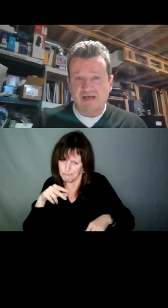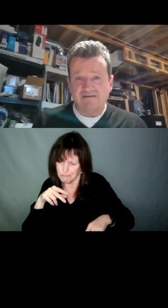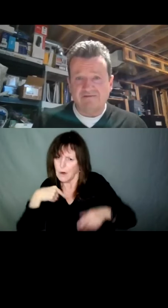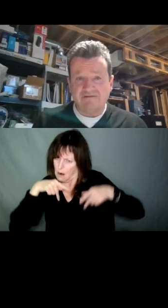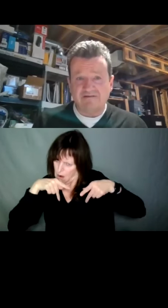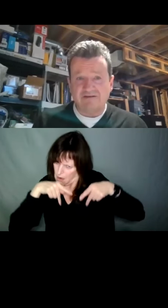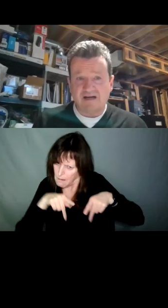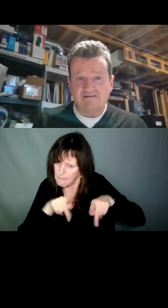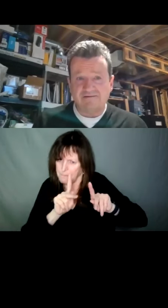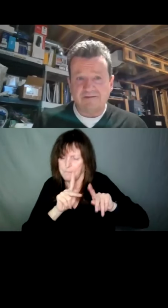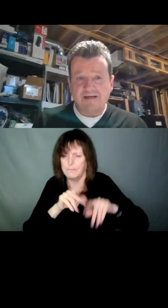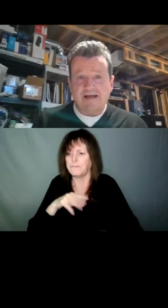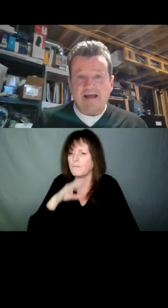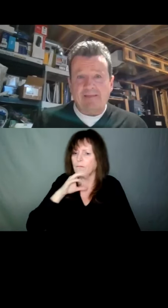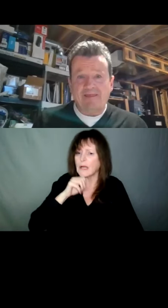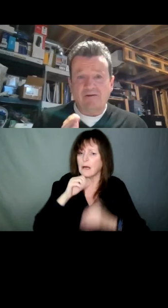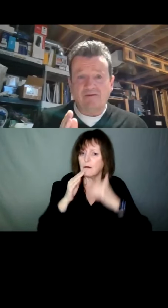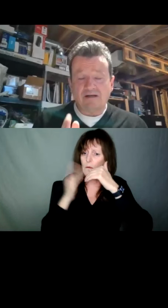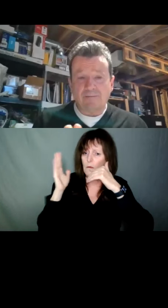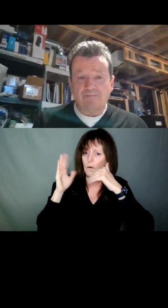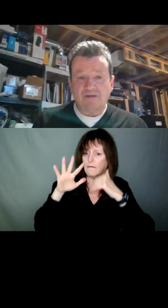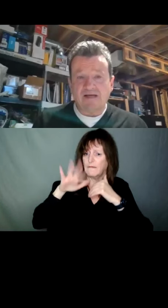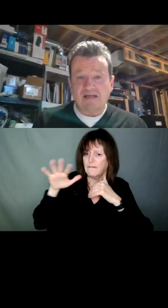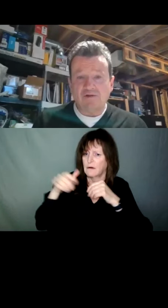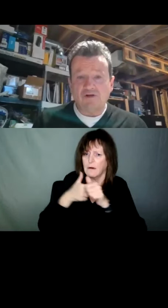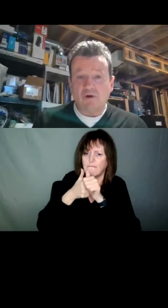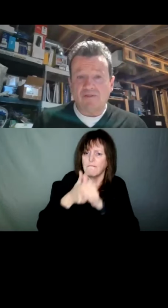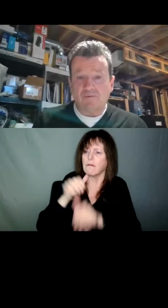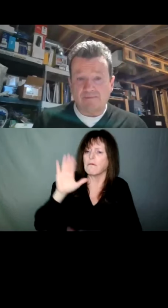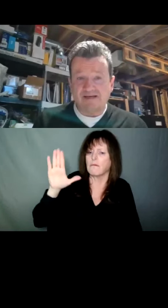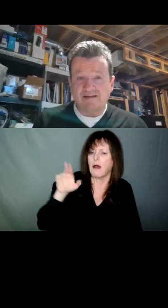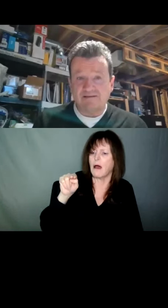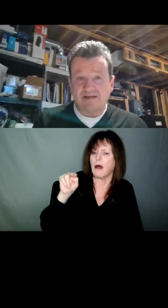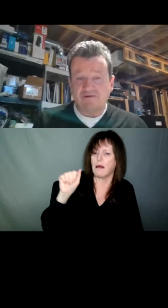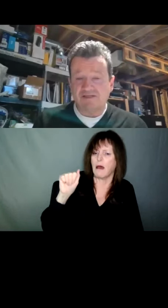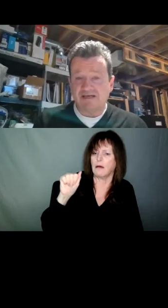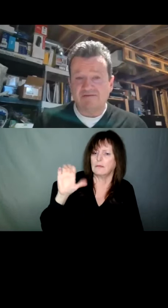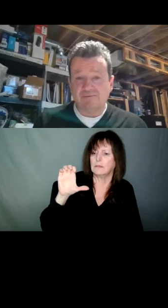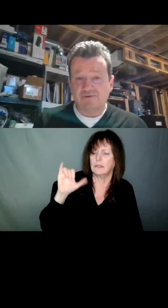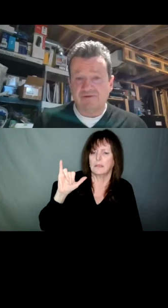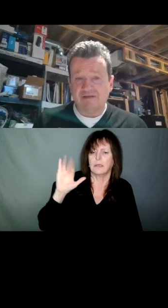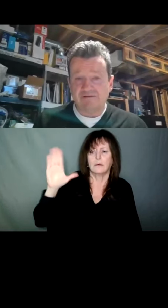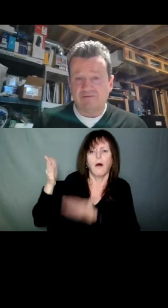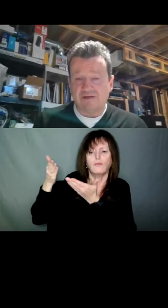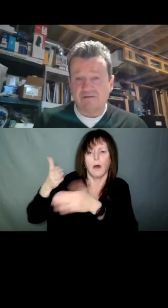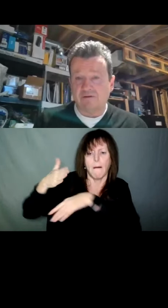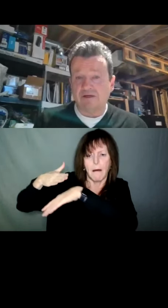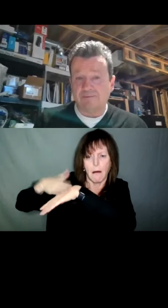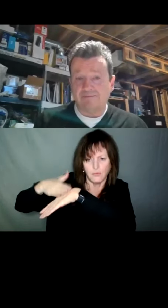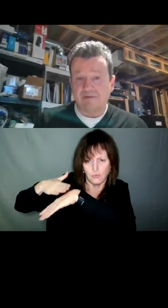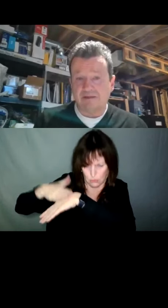informed consent . Need to be over the age of 55 according to NACI, we will